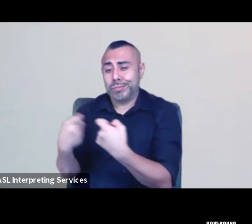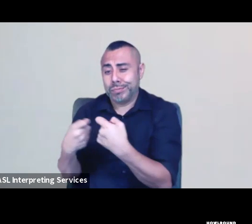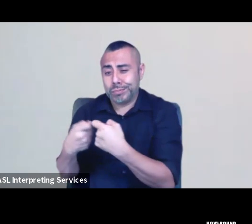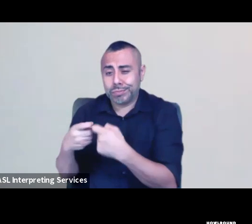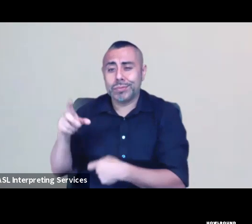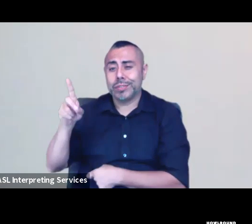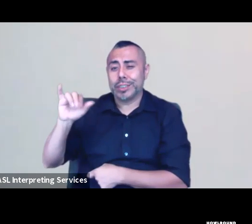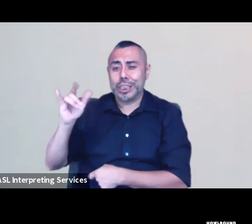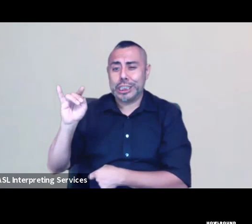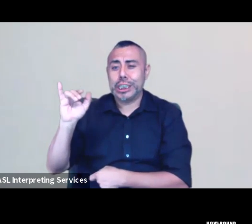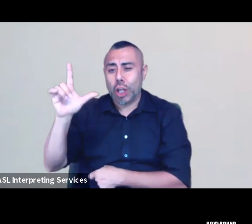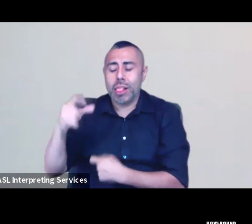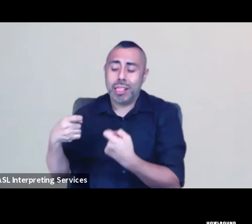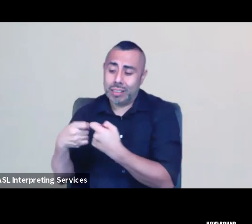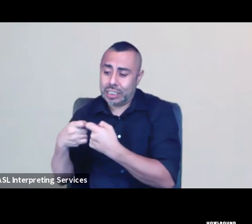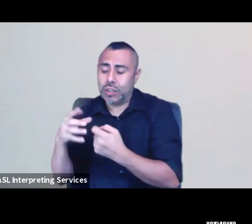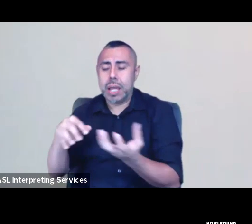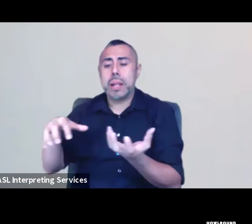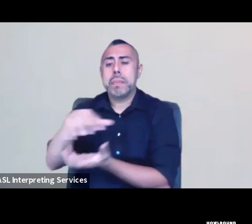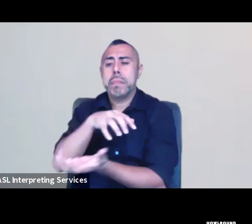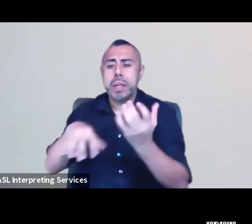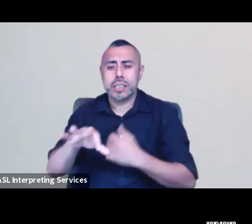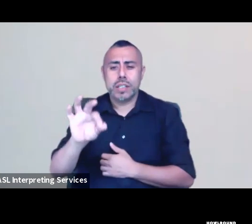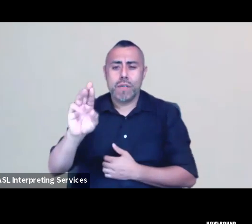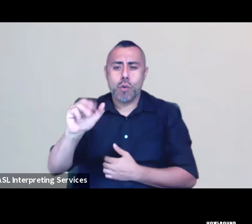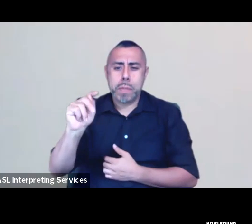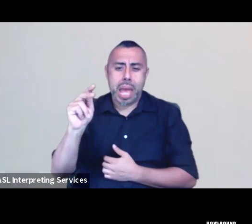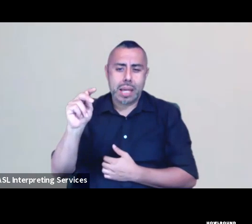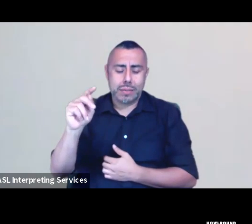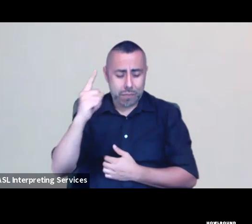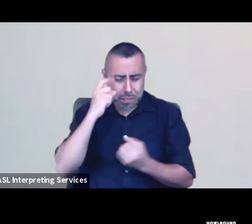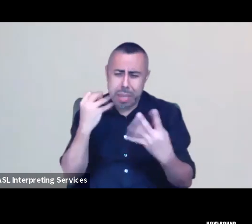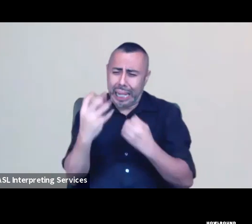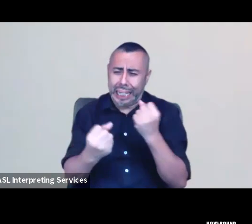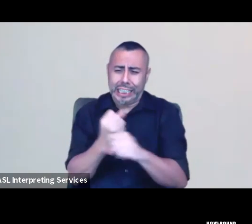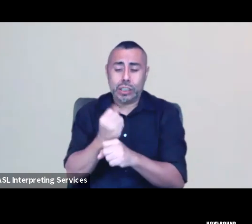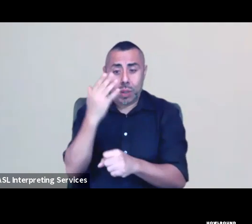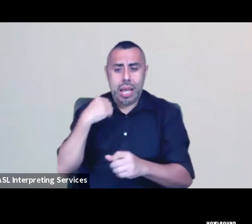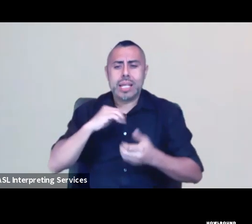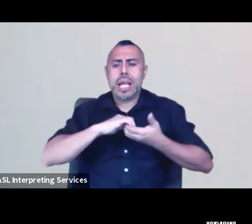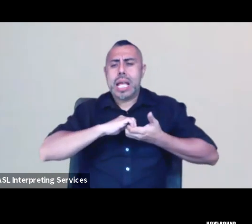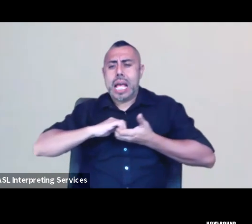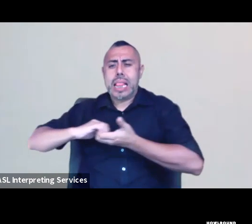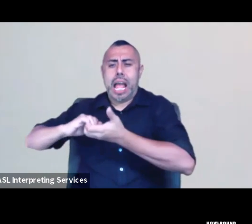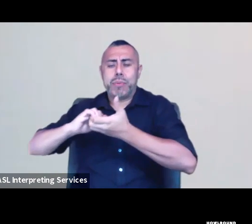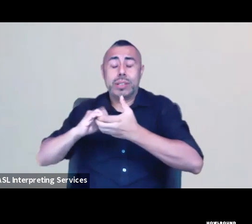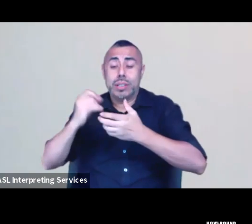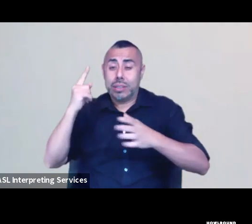for years and years because it allows me to collaborate across space and time nationally. But for the past two years,